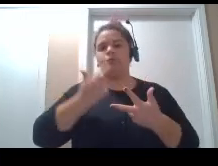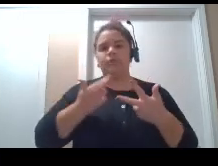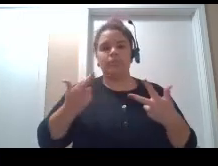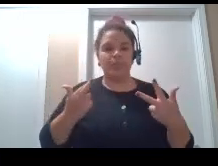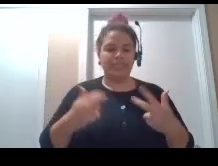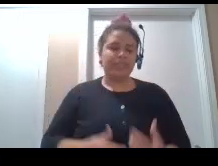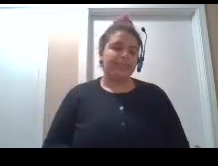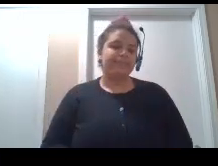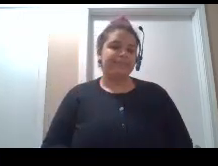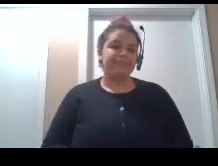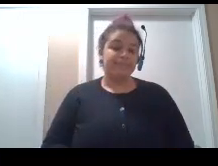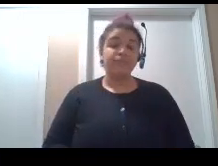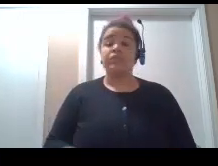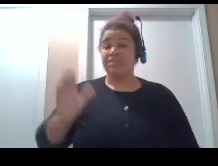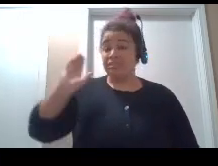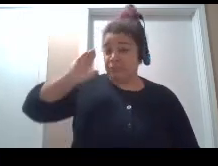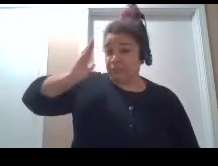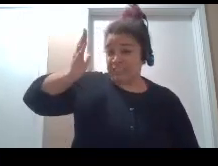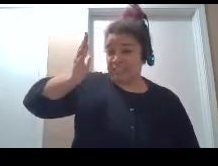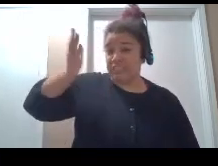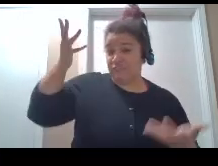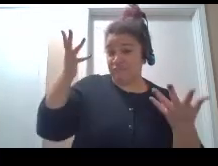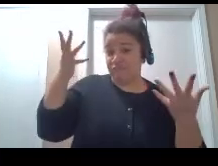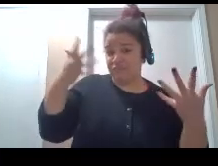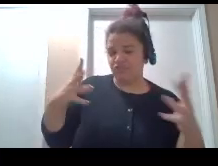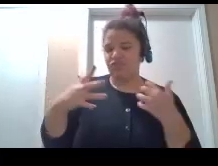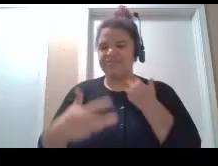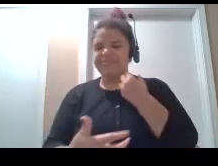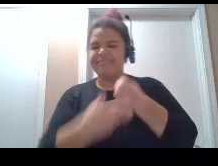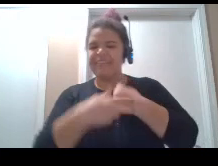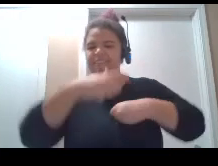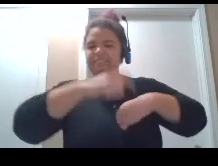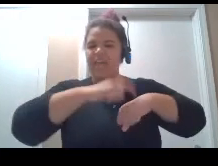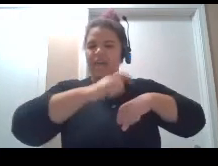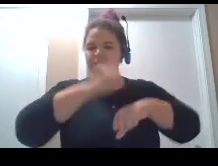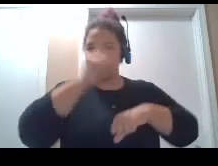At the end of the presentation, we have reserved some time for questions.